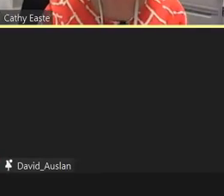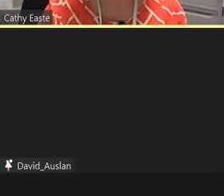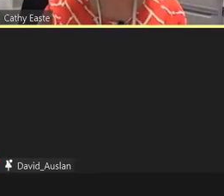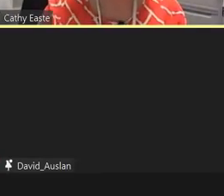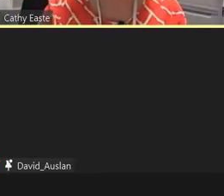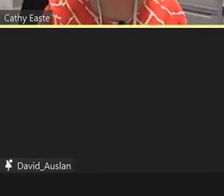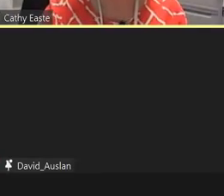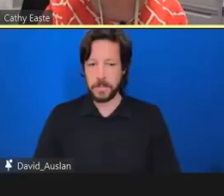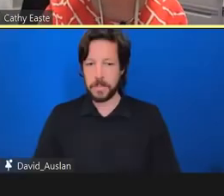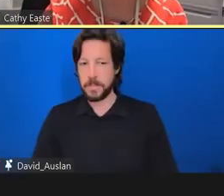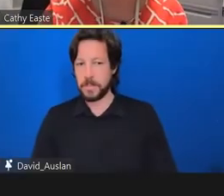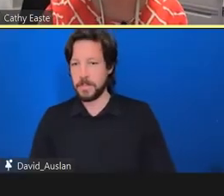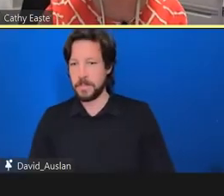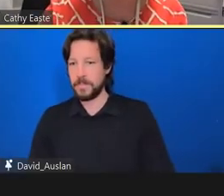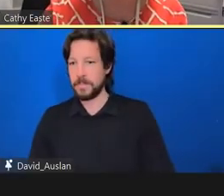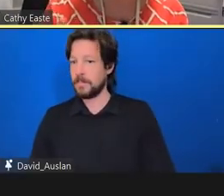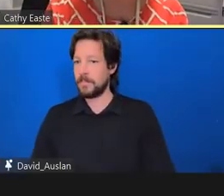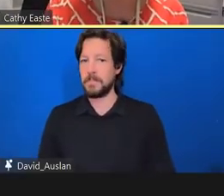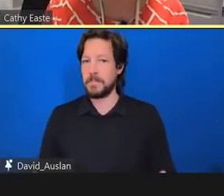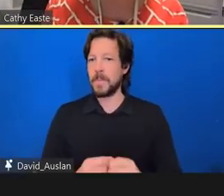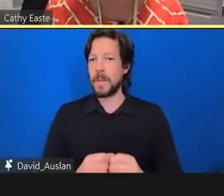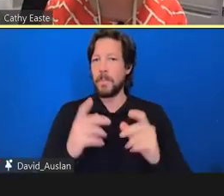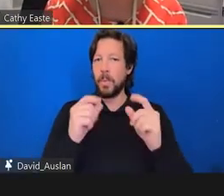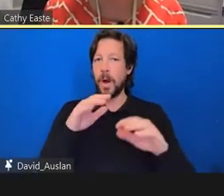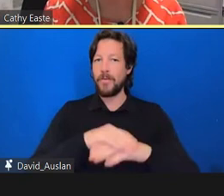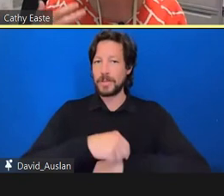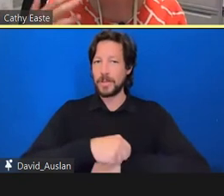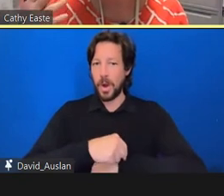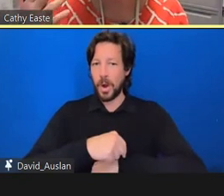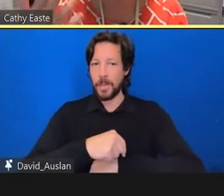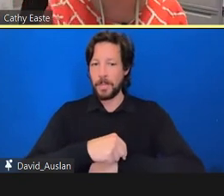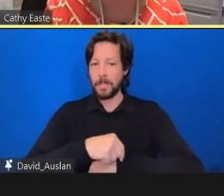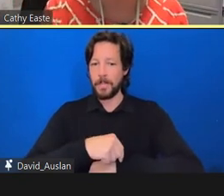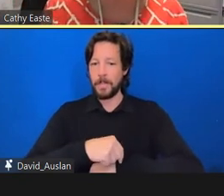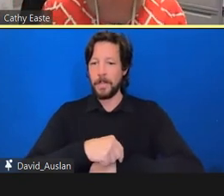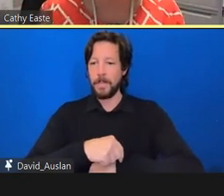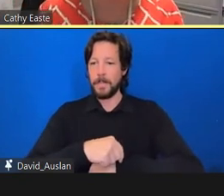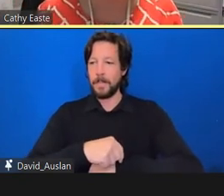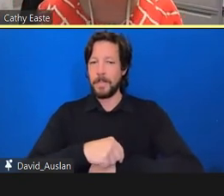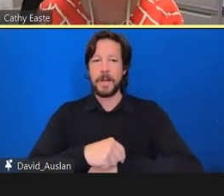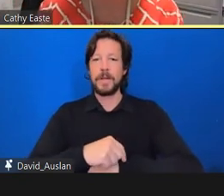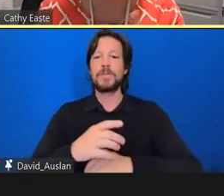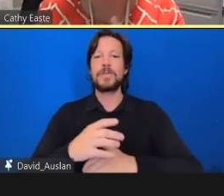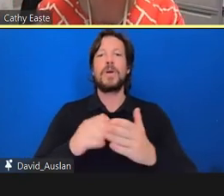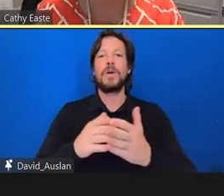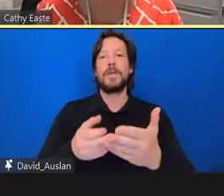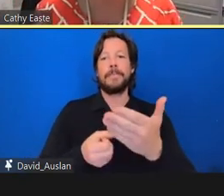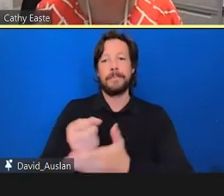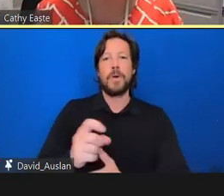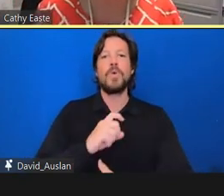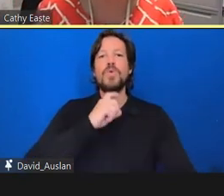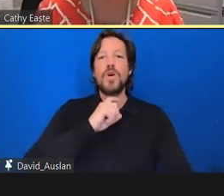conscious of the time, et cetera. I'm handing back to Riona, so we'll go quickly. We only have a few